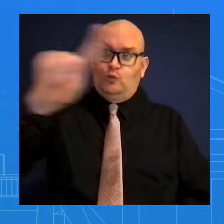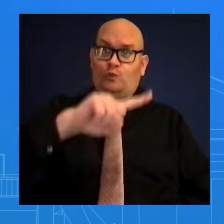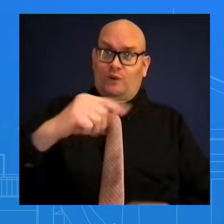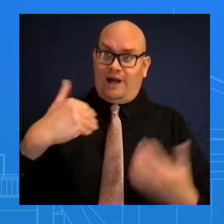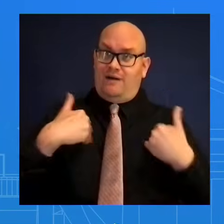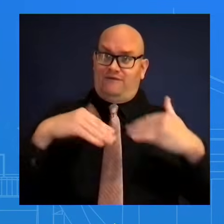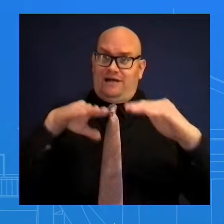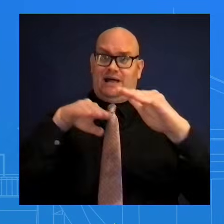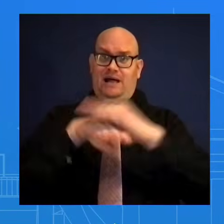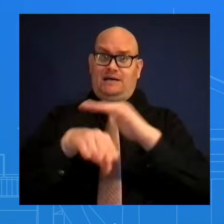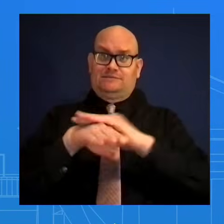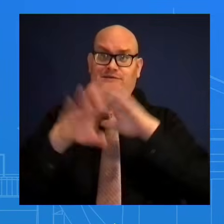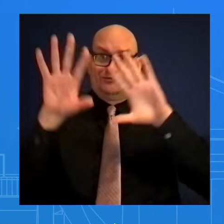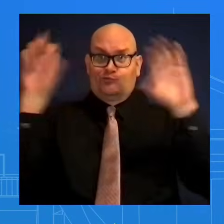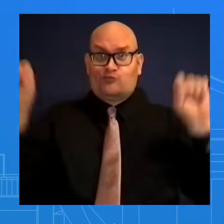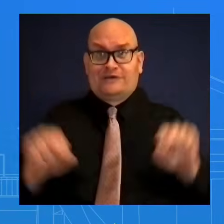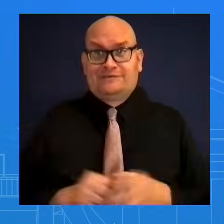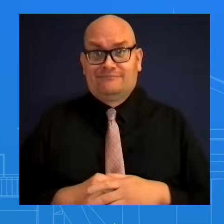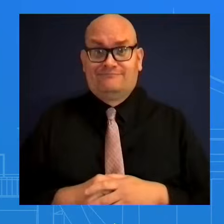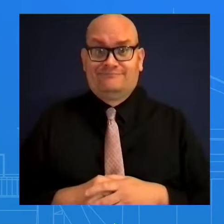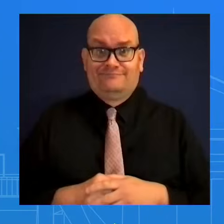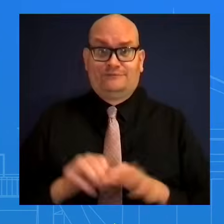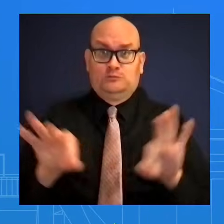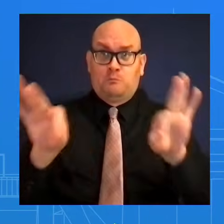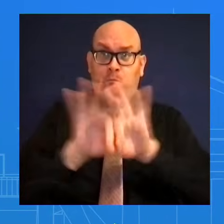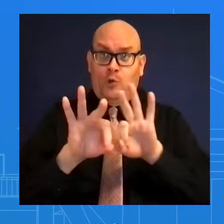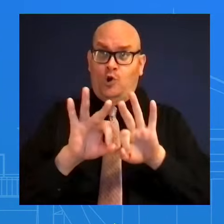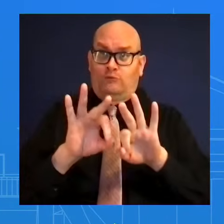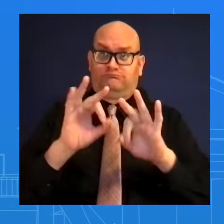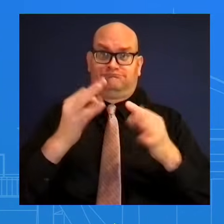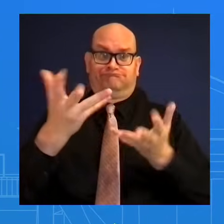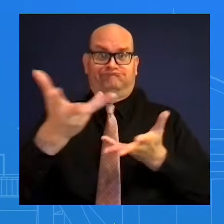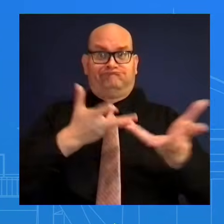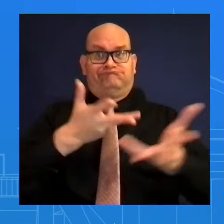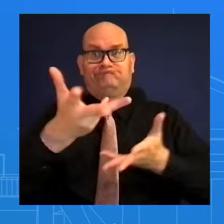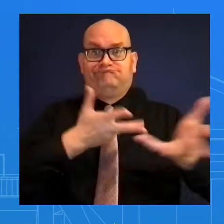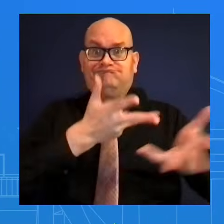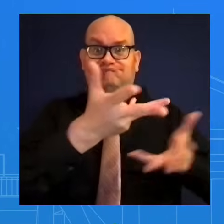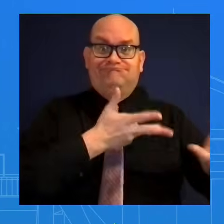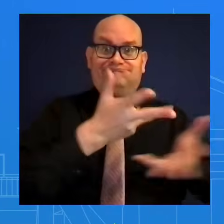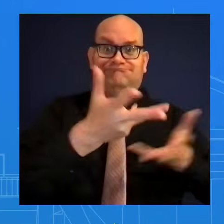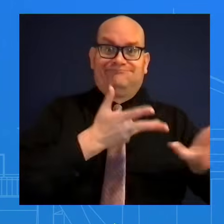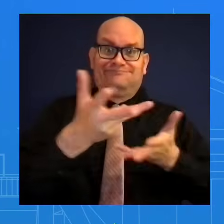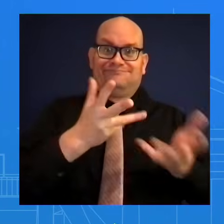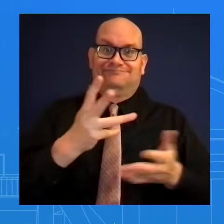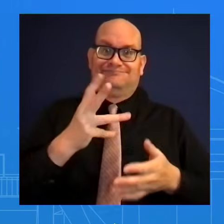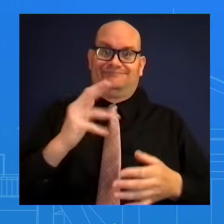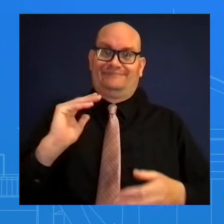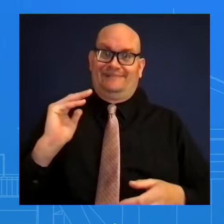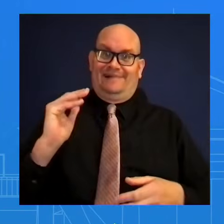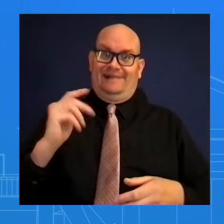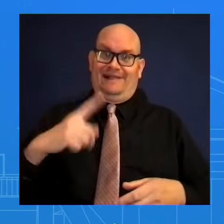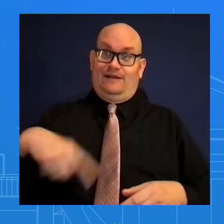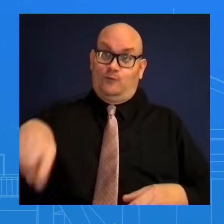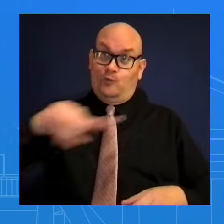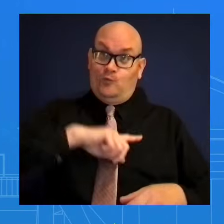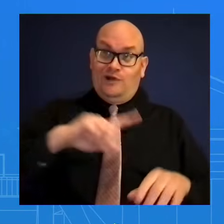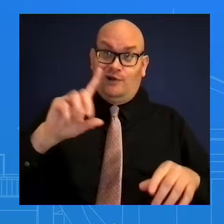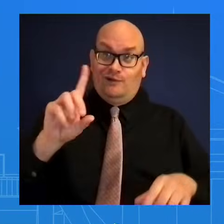We think that's incredibly important. And you've seen us take actions. You have. You've seen us take action over the past several months, and you have been -- yourself --